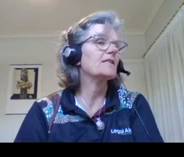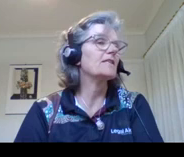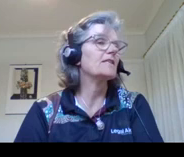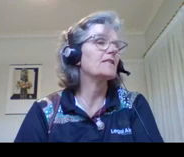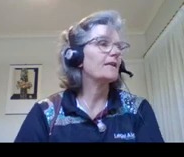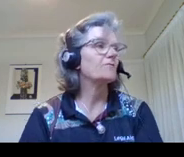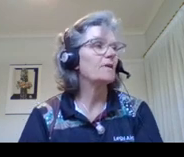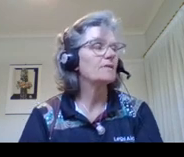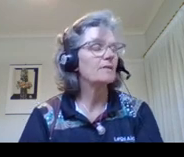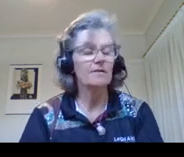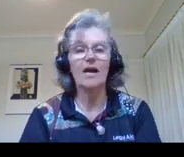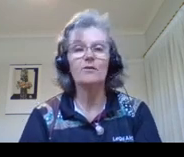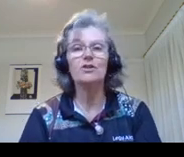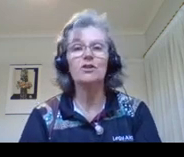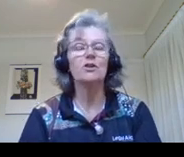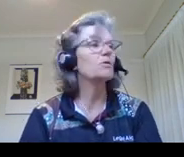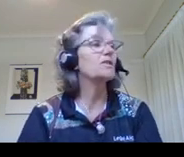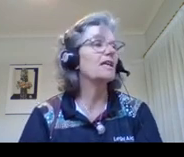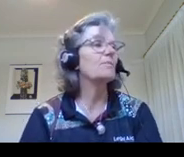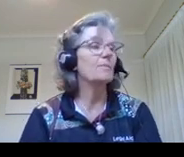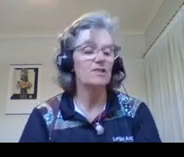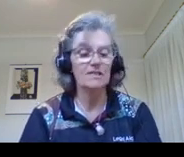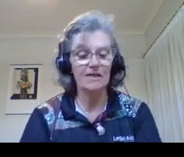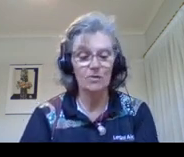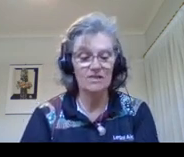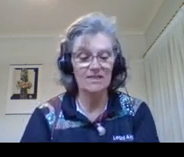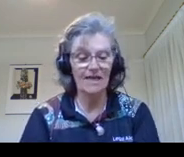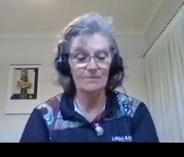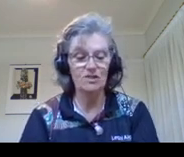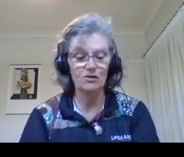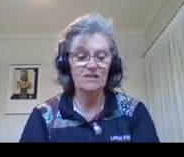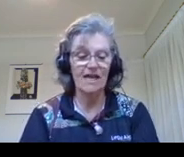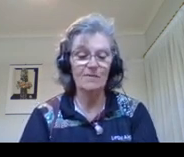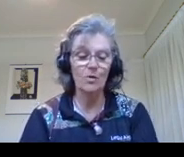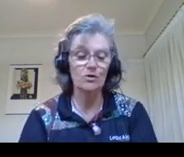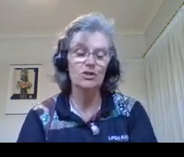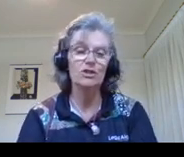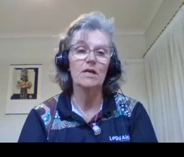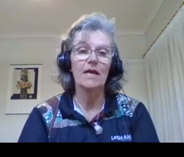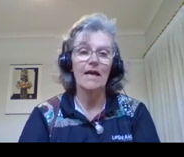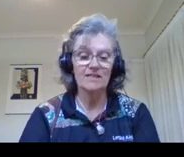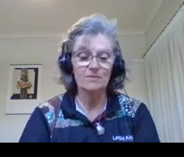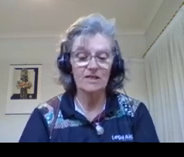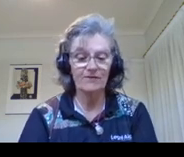out encouraging you all to keep up to date with scam so scam watch has a big